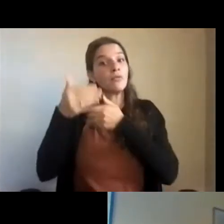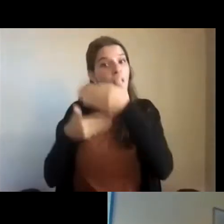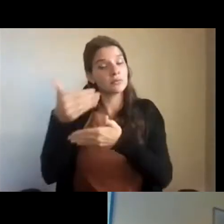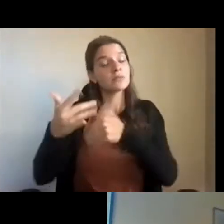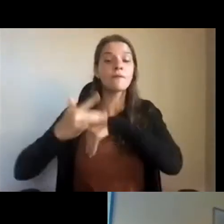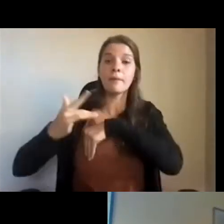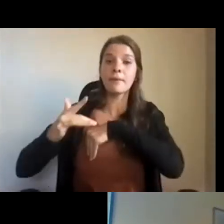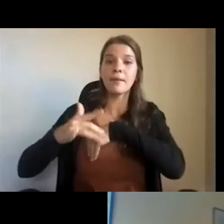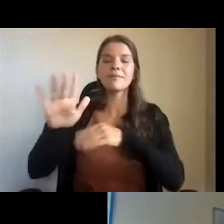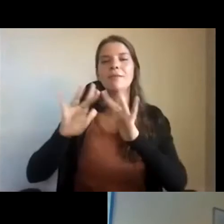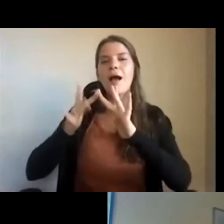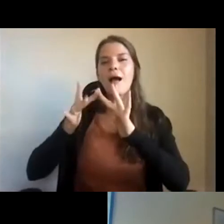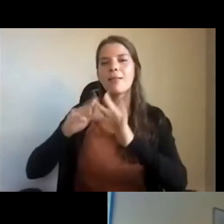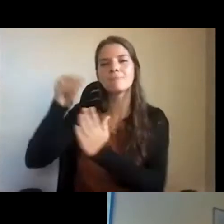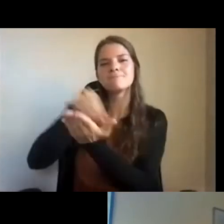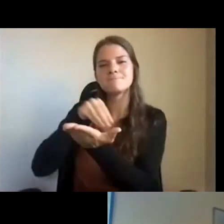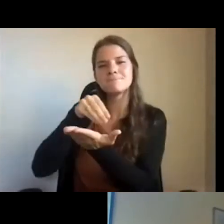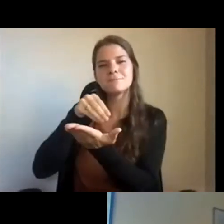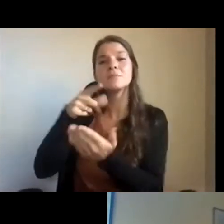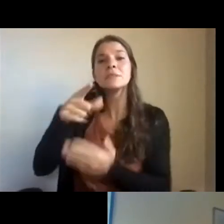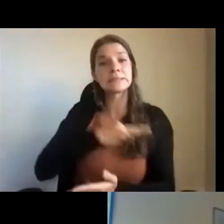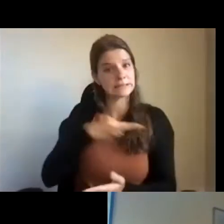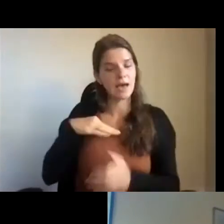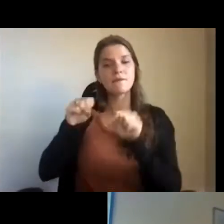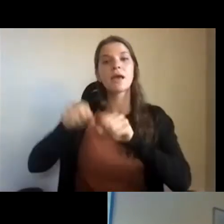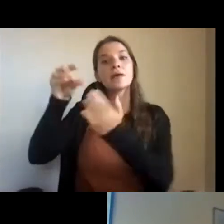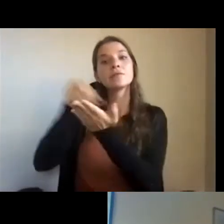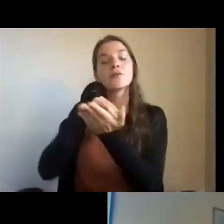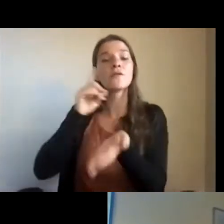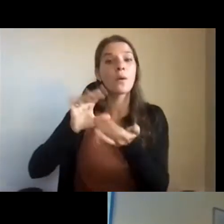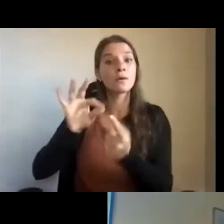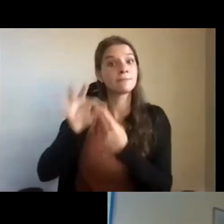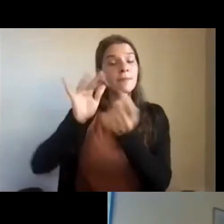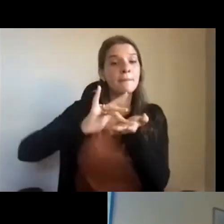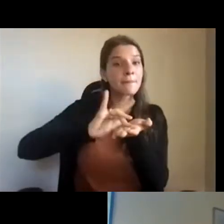online portal, and staff may apply for medical or religious exemptions through that portal.